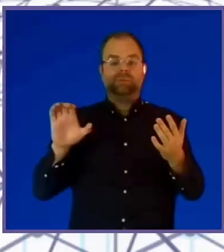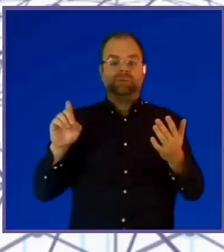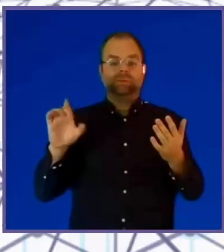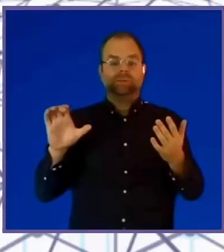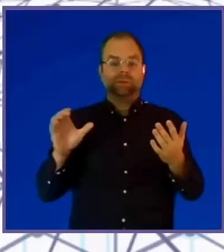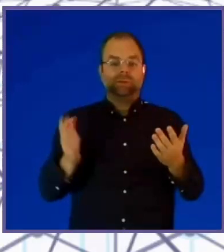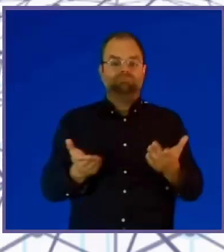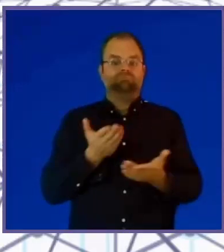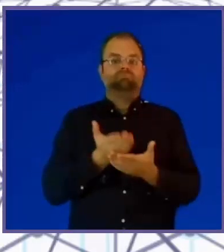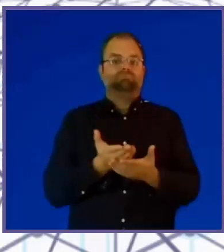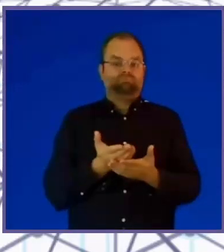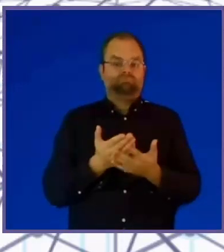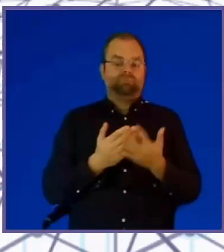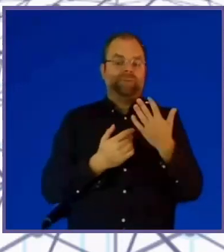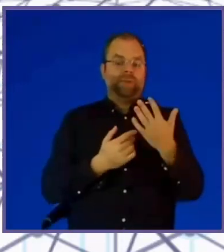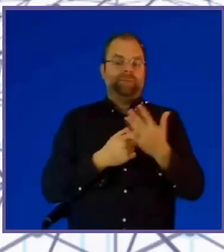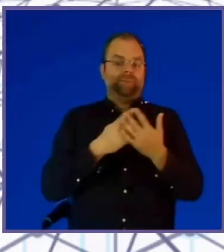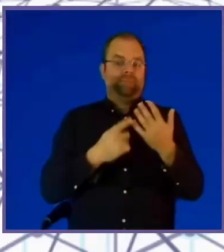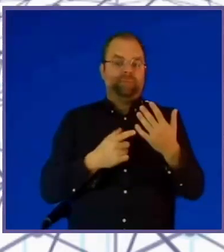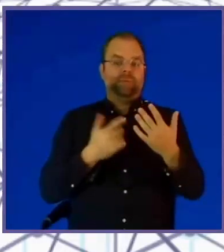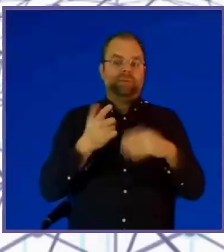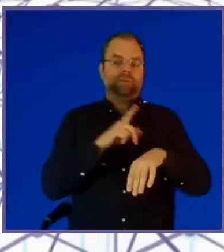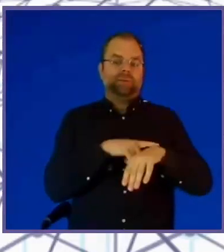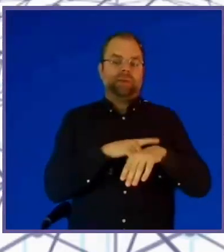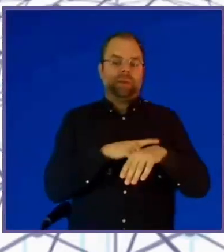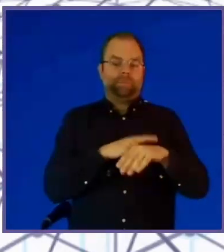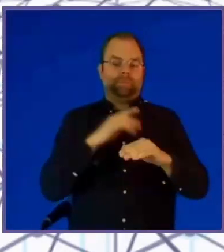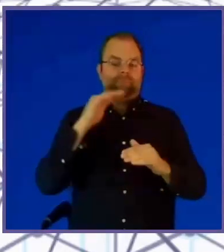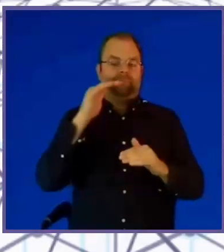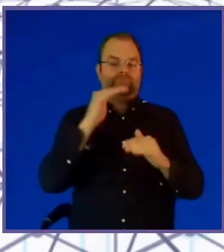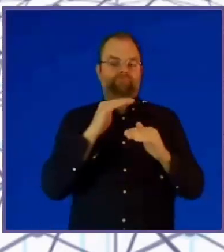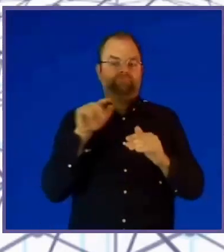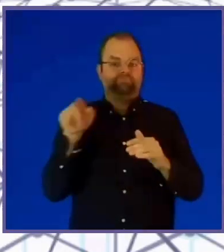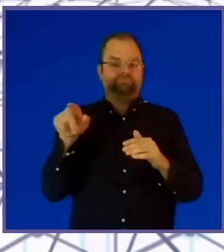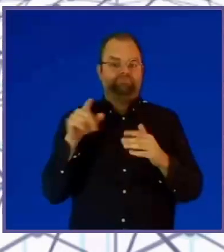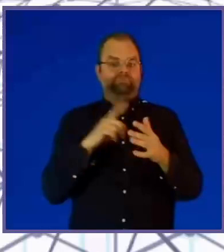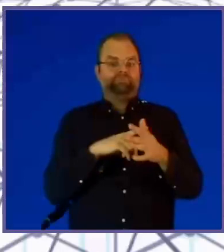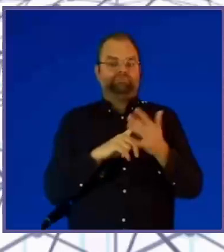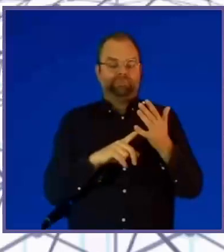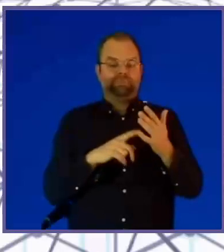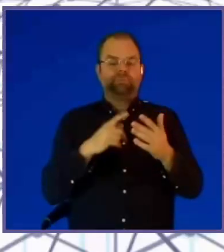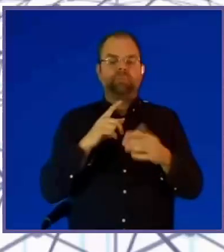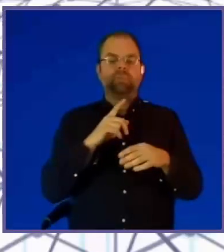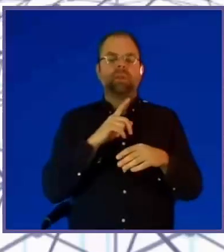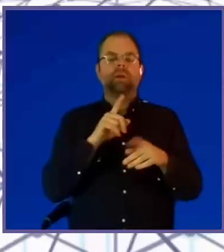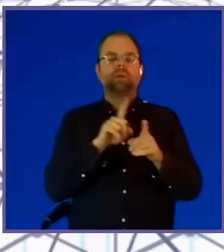with the network of conventional production process like injection, moulding and casting